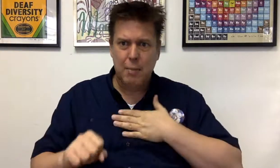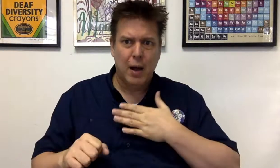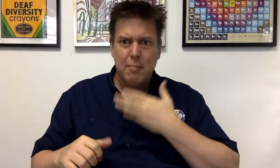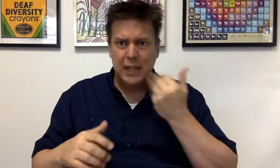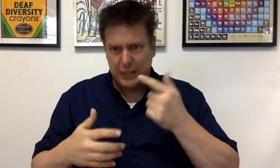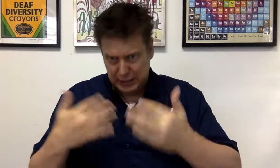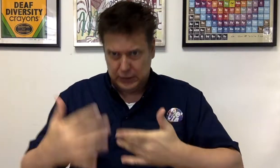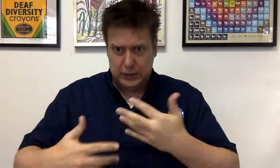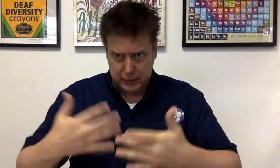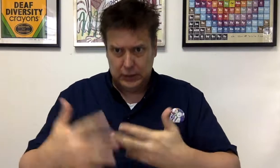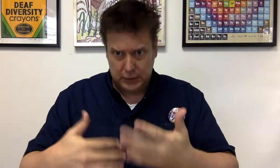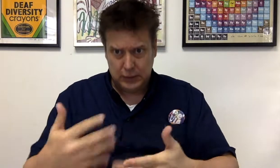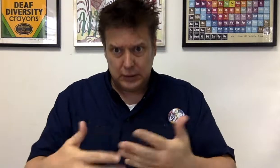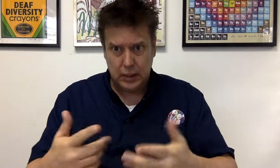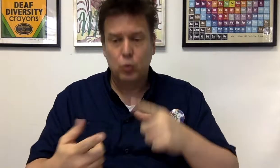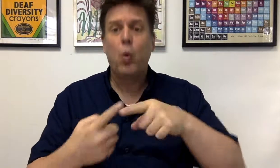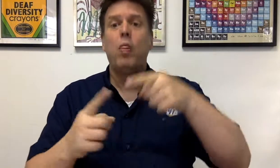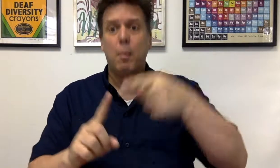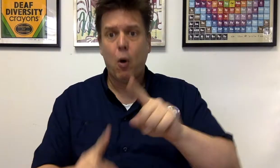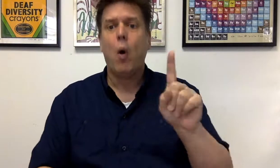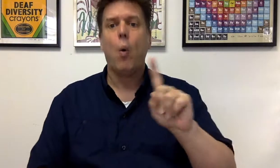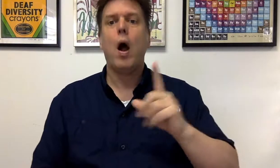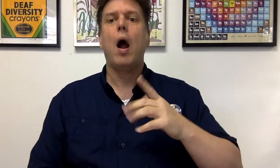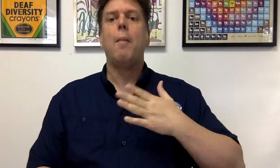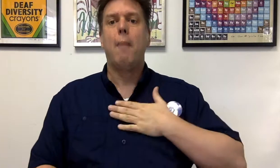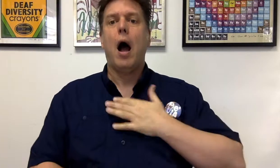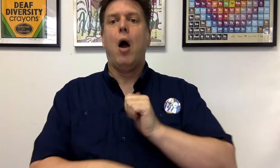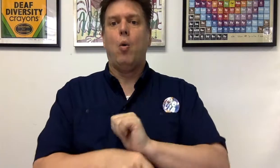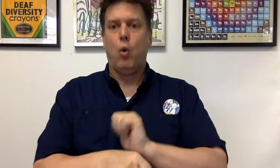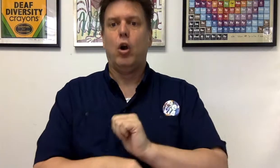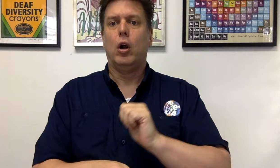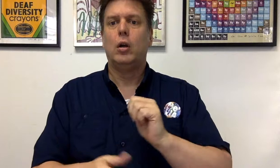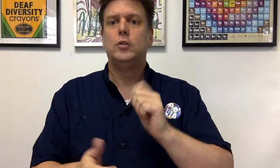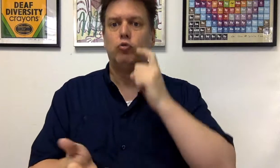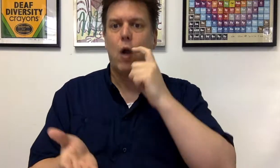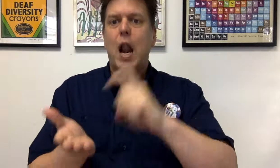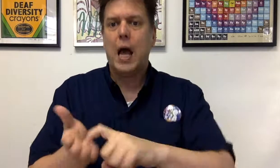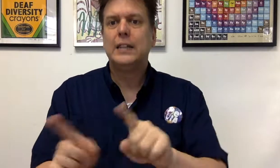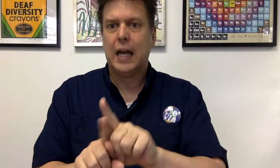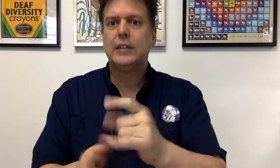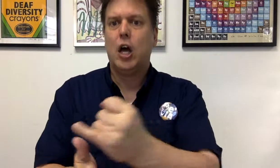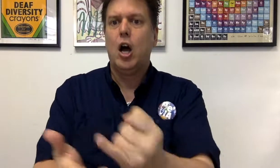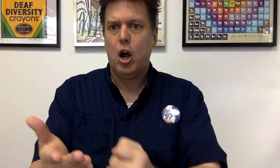artist. Do your best to the point where in my case, my work